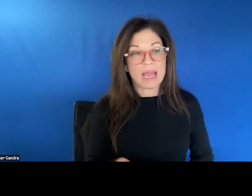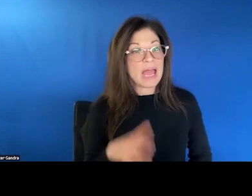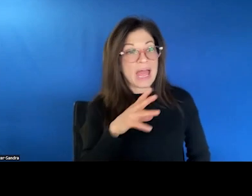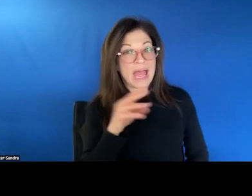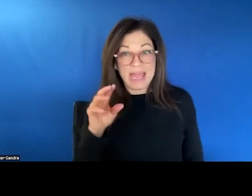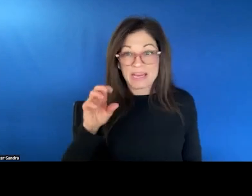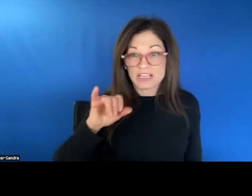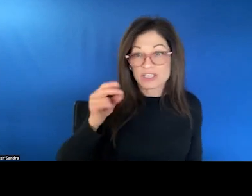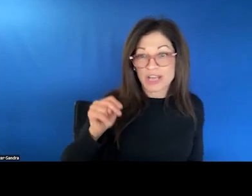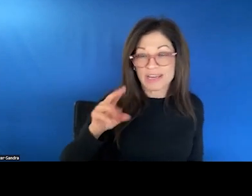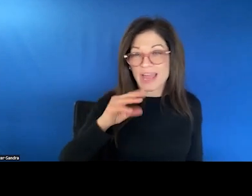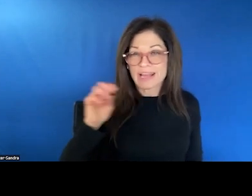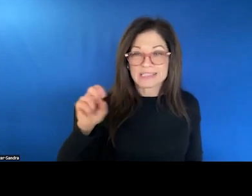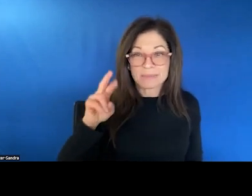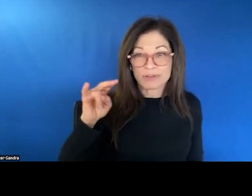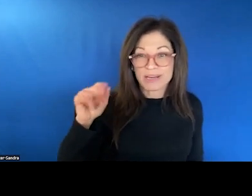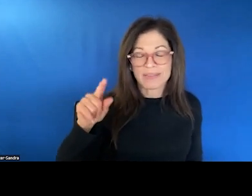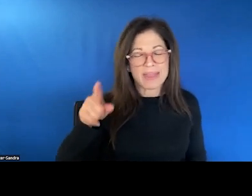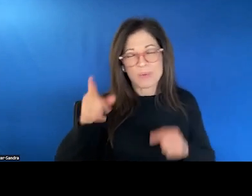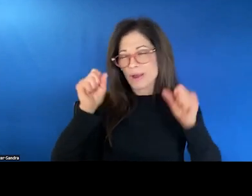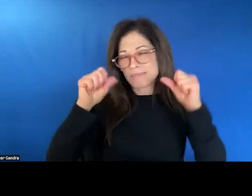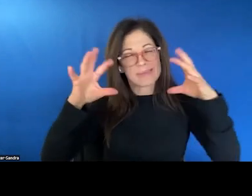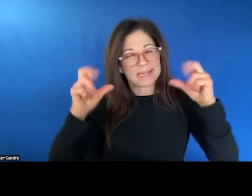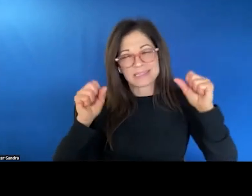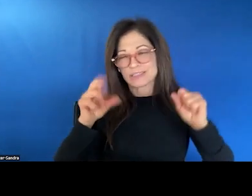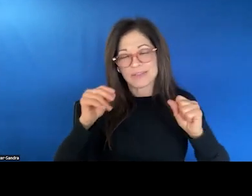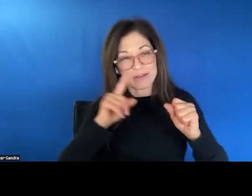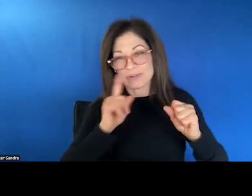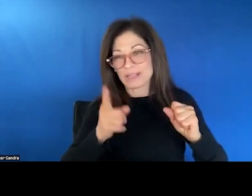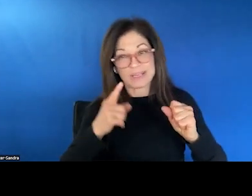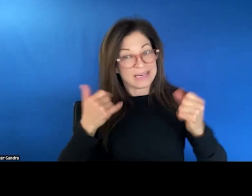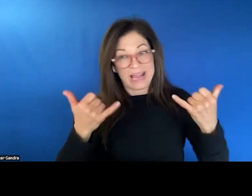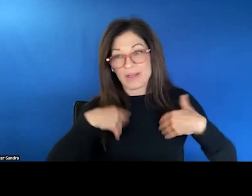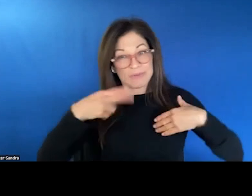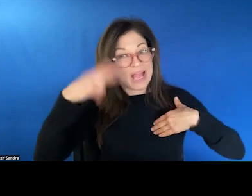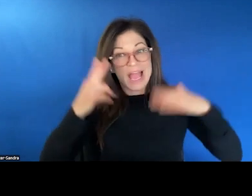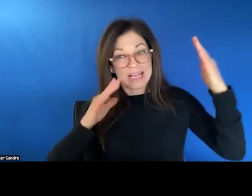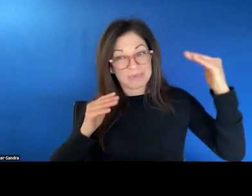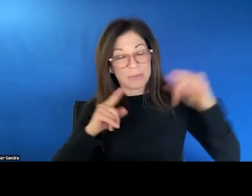WERE AMAZING, BUT IF YOU WOULD LIKE TO JOIN IN, LET US KNOW. SO